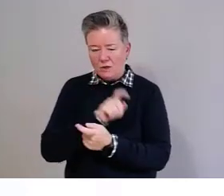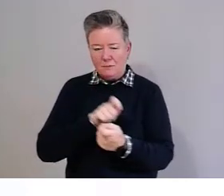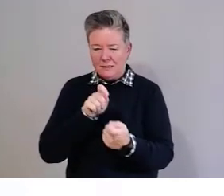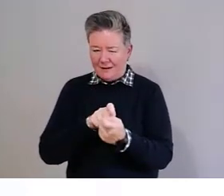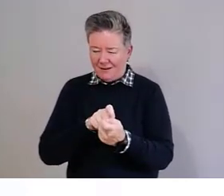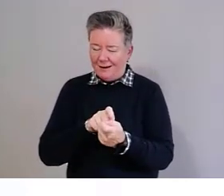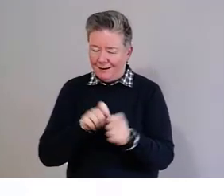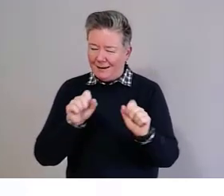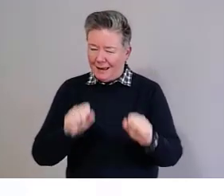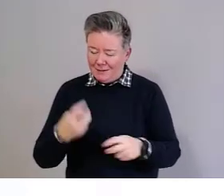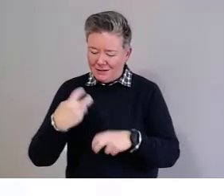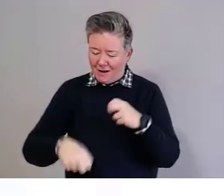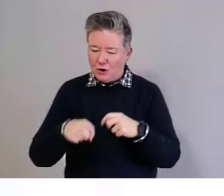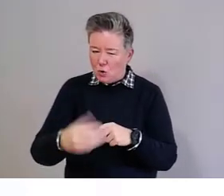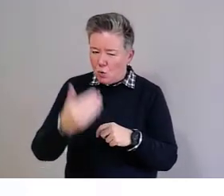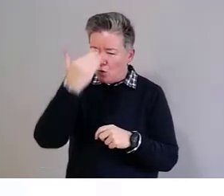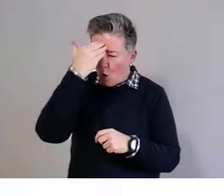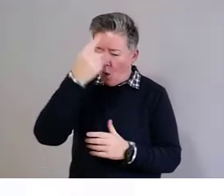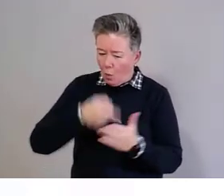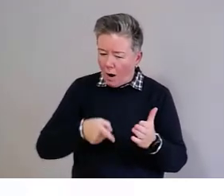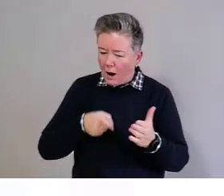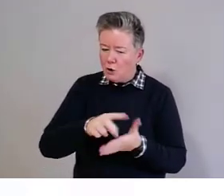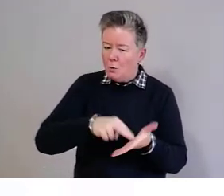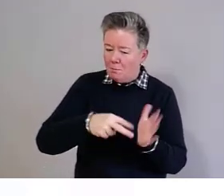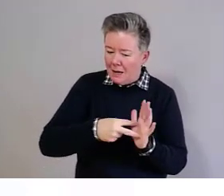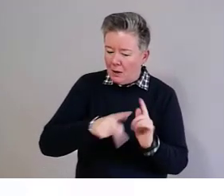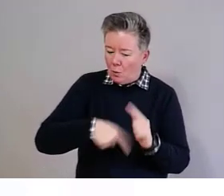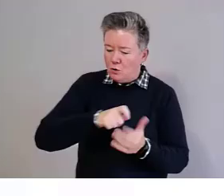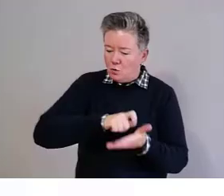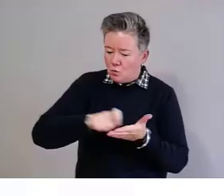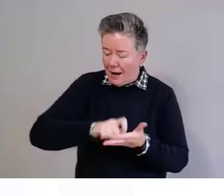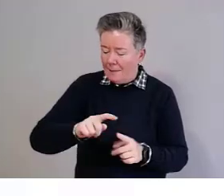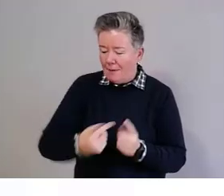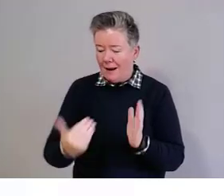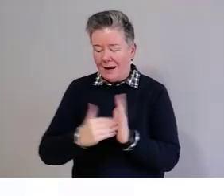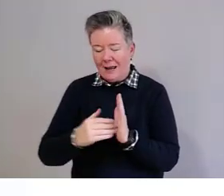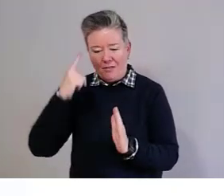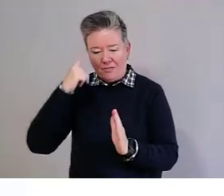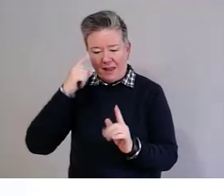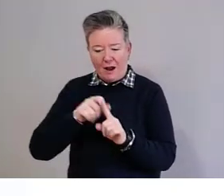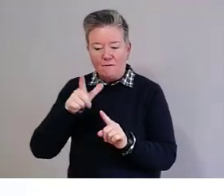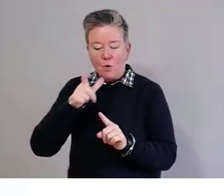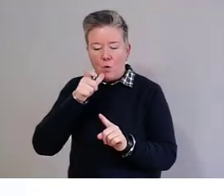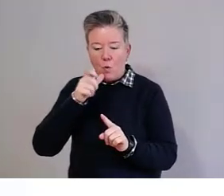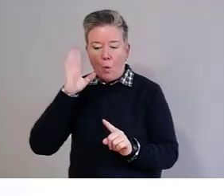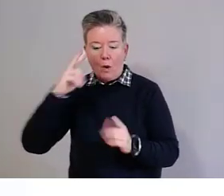because you know what you meant. But again, thinking about your intended audience,